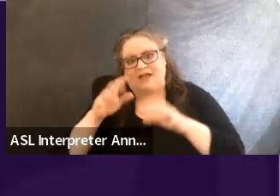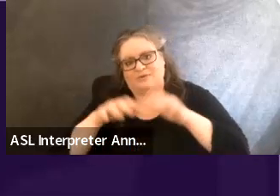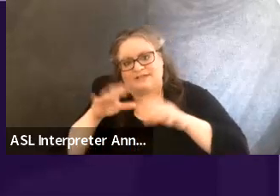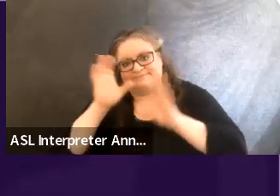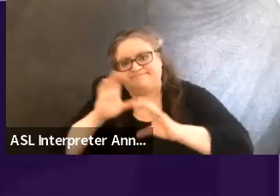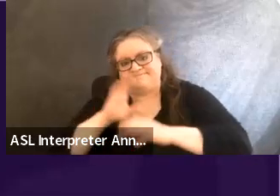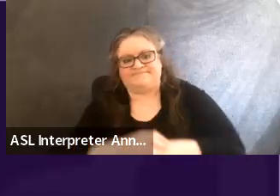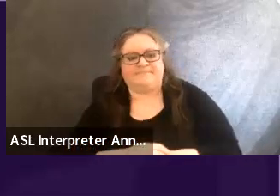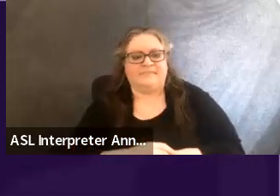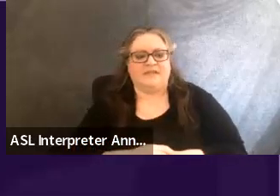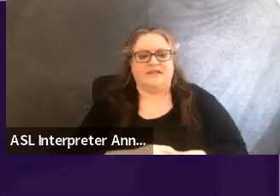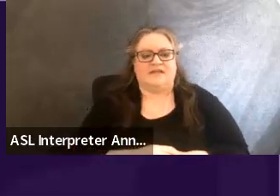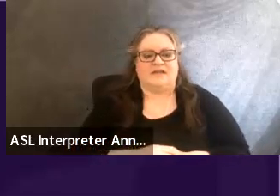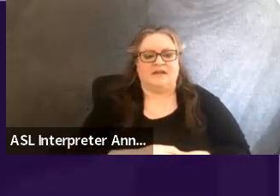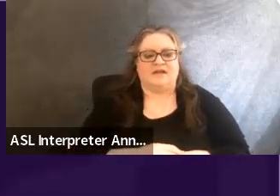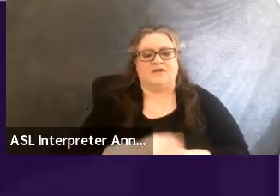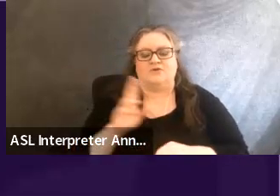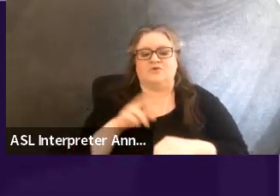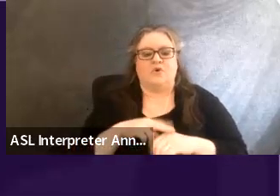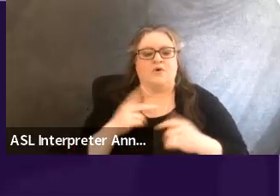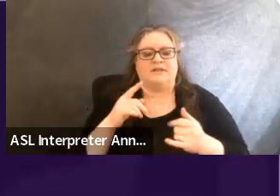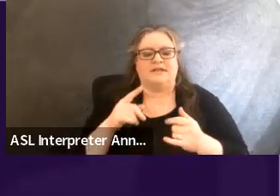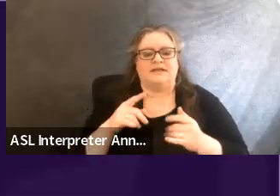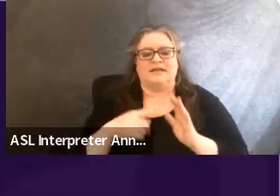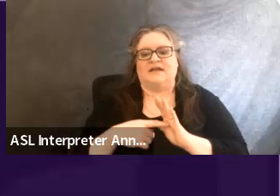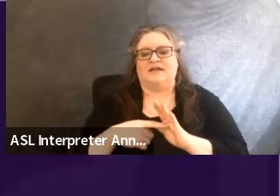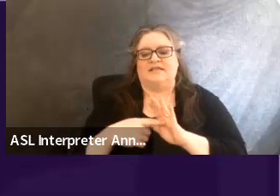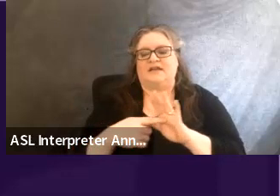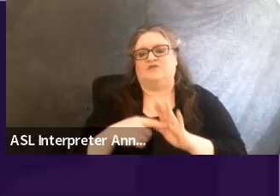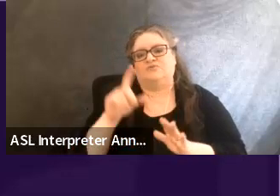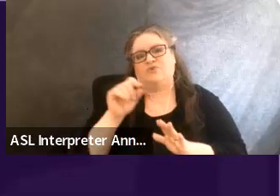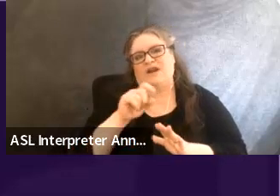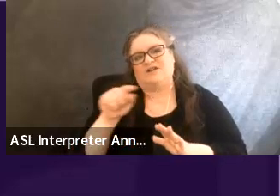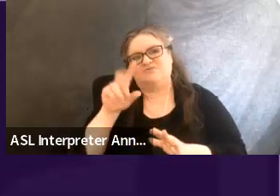can usually only uncover 20% to 30% of the actual issues